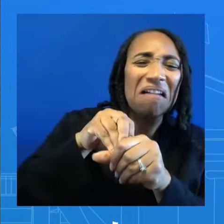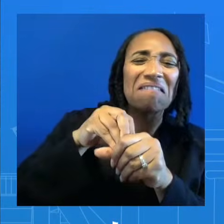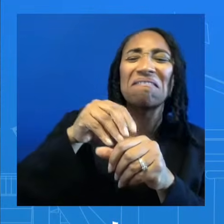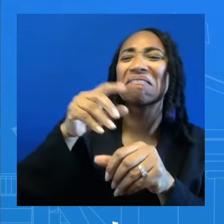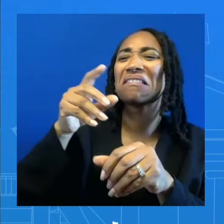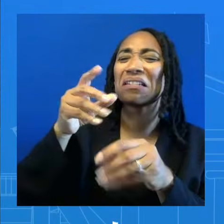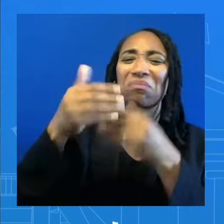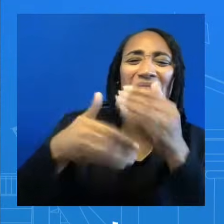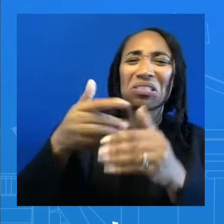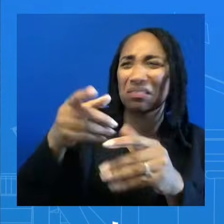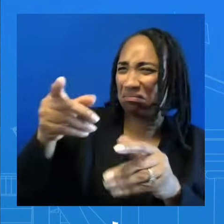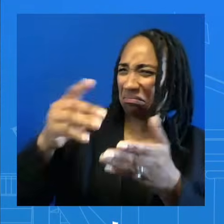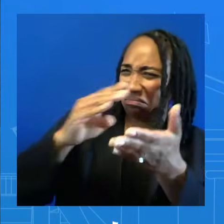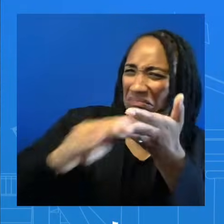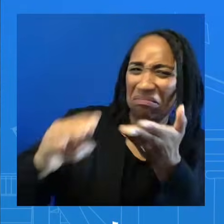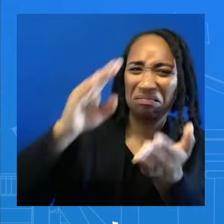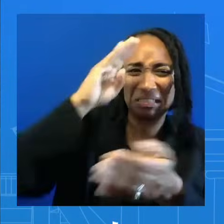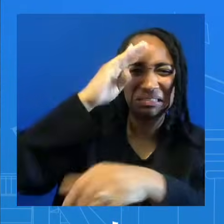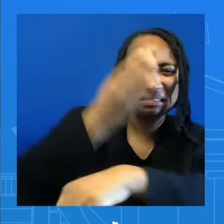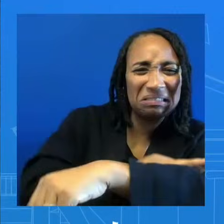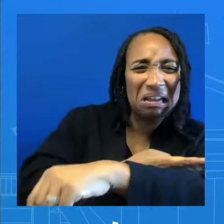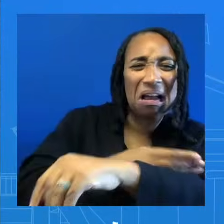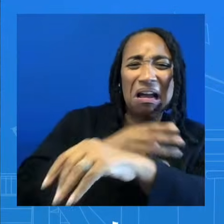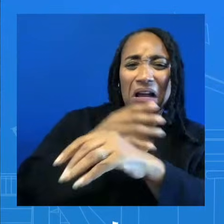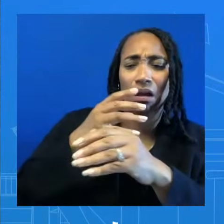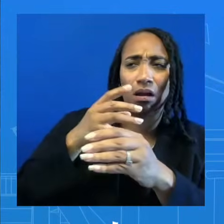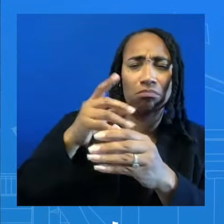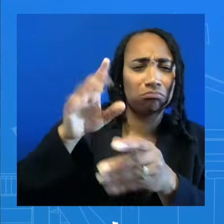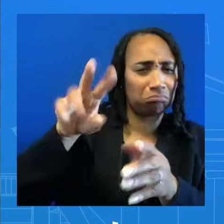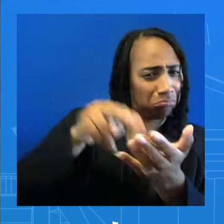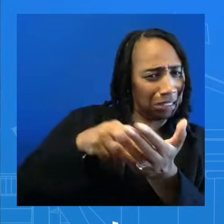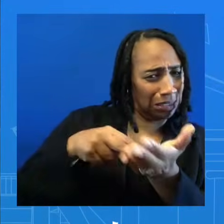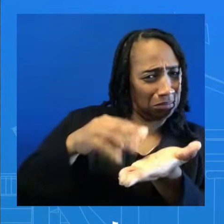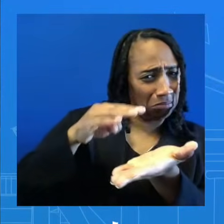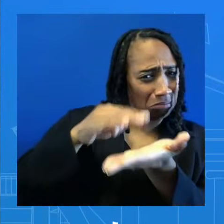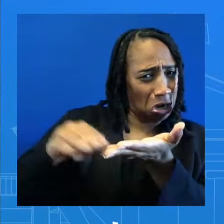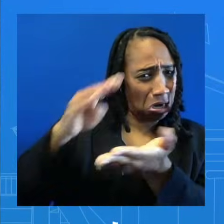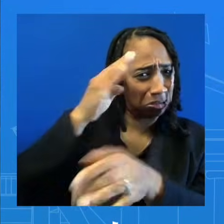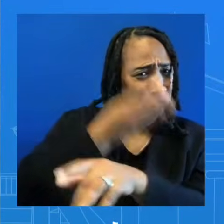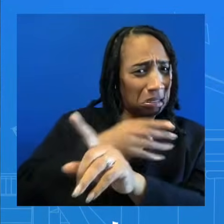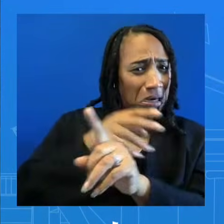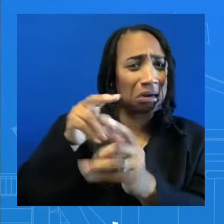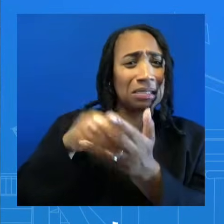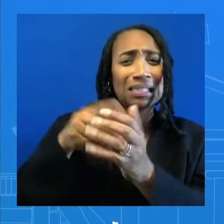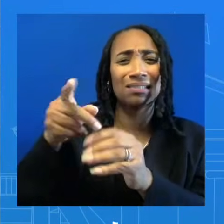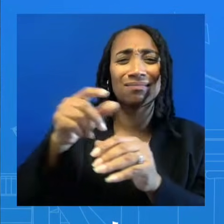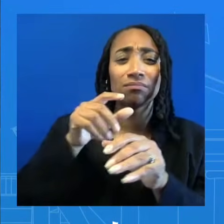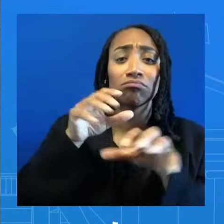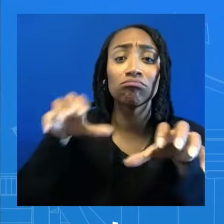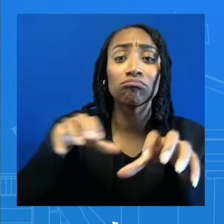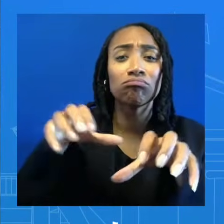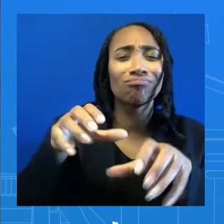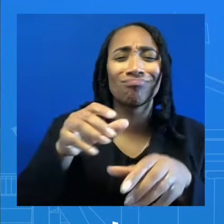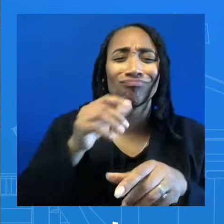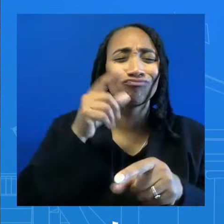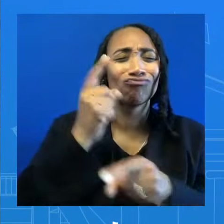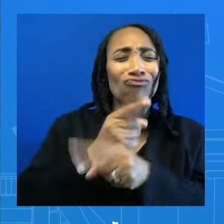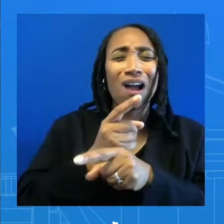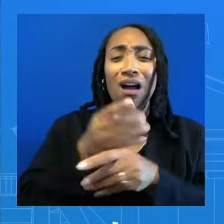She goes, "The argument is one that I think many observers are concerned about. A president who ran to restore the rule of law, who has upheld the rule of law,